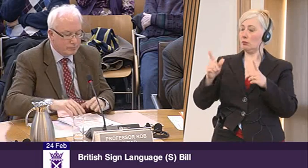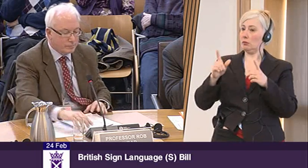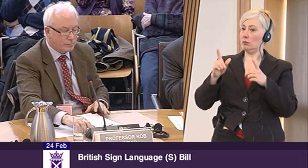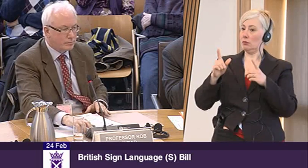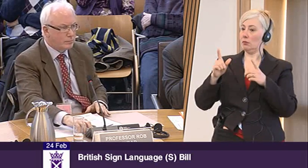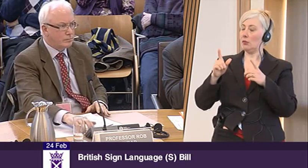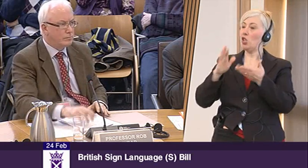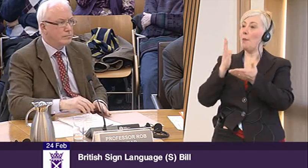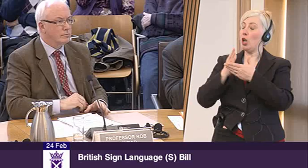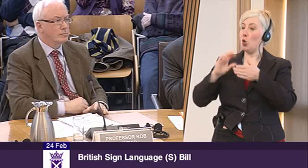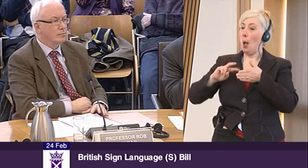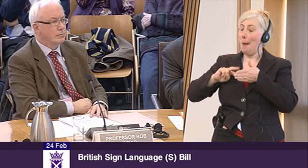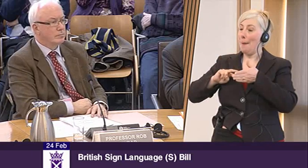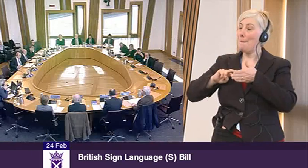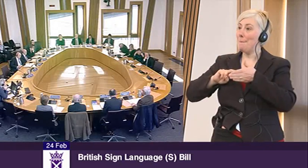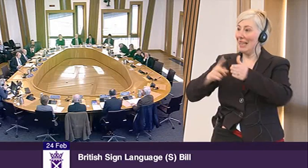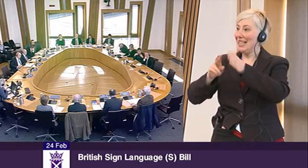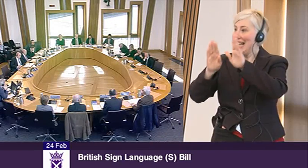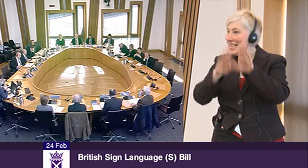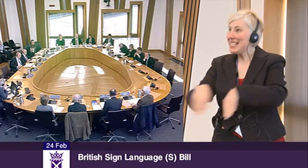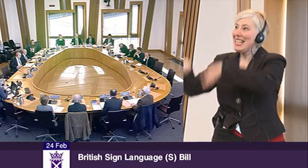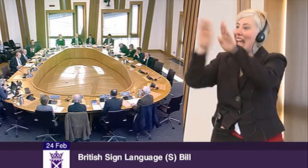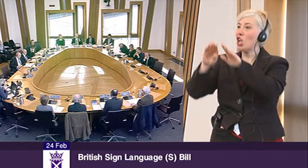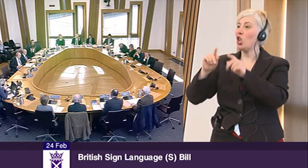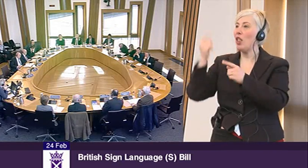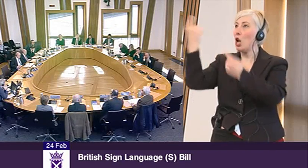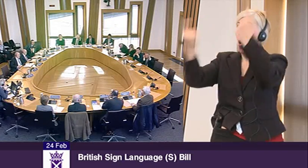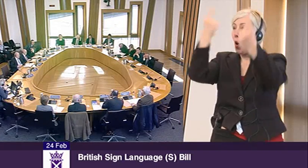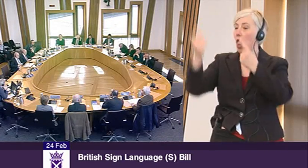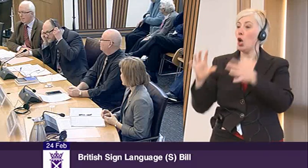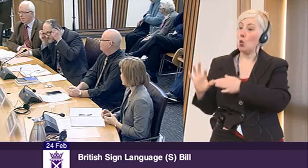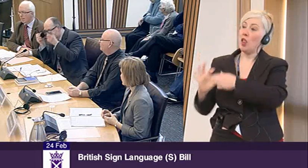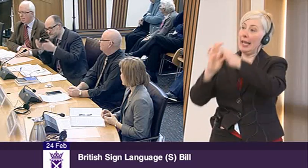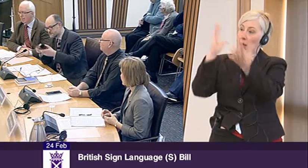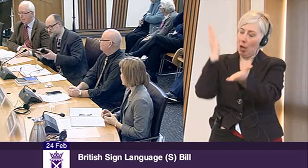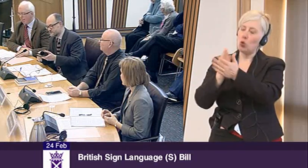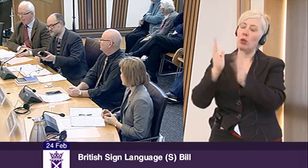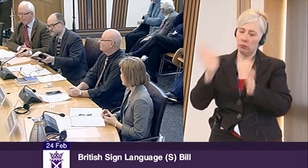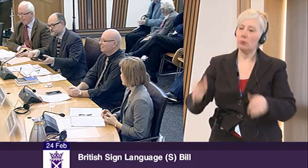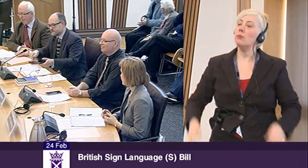between planning at national and local levels.